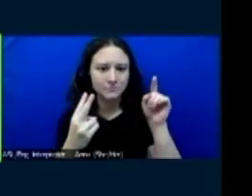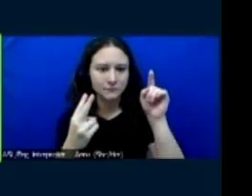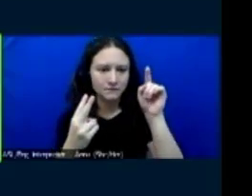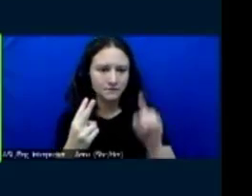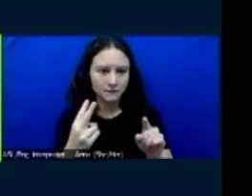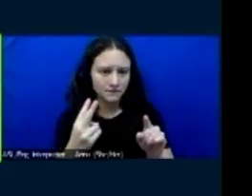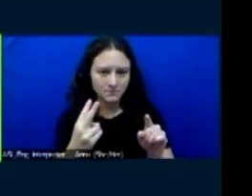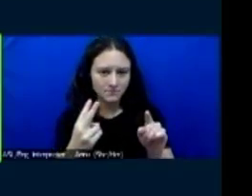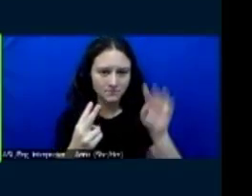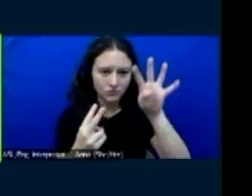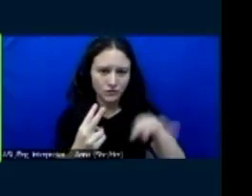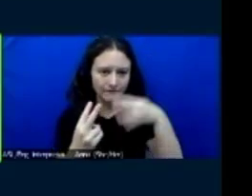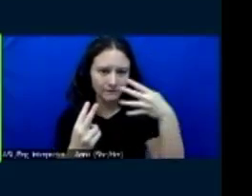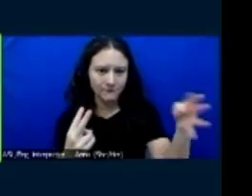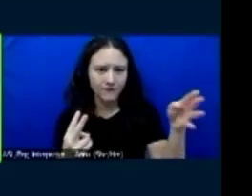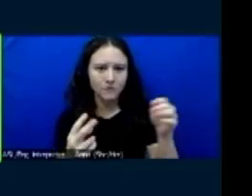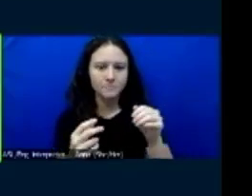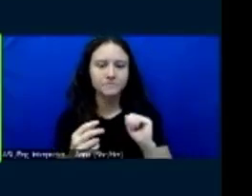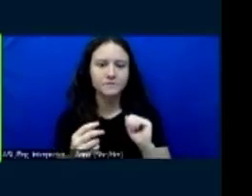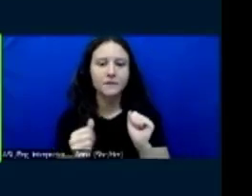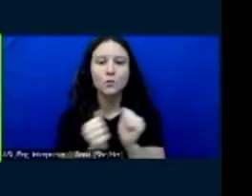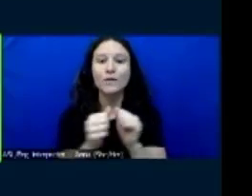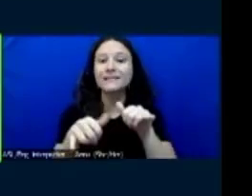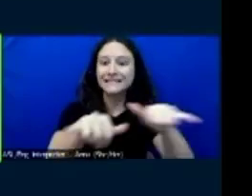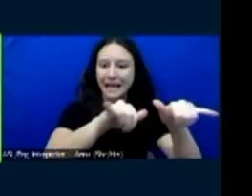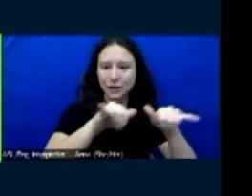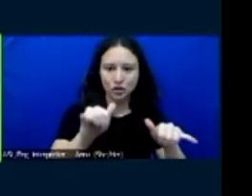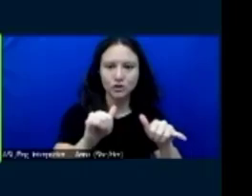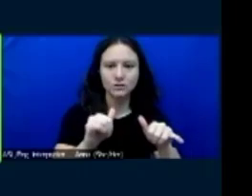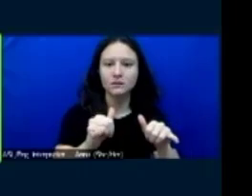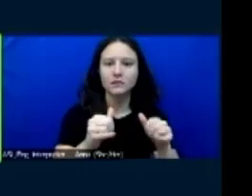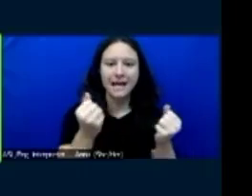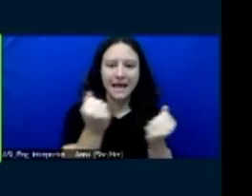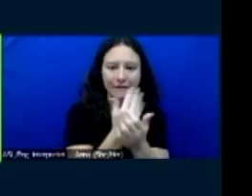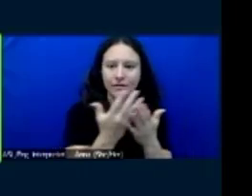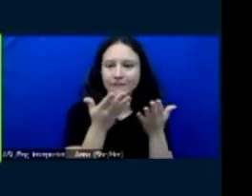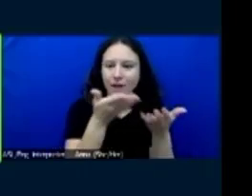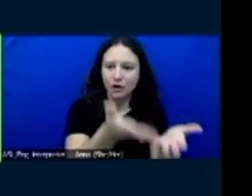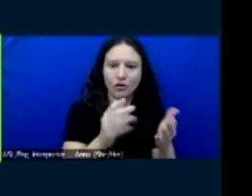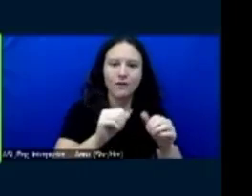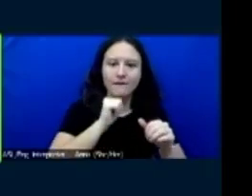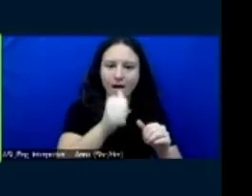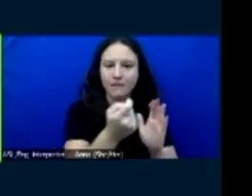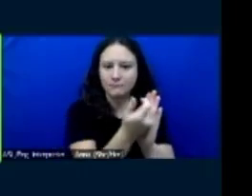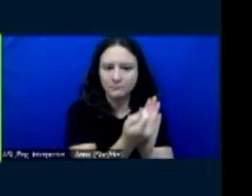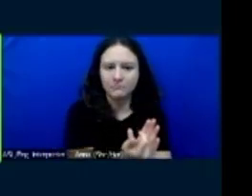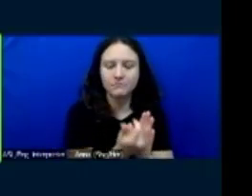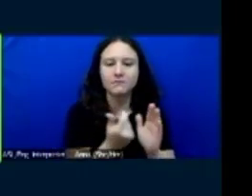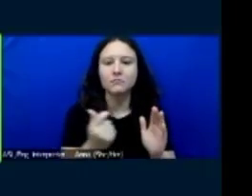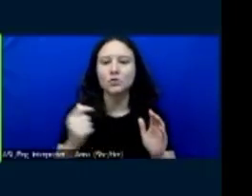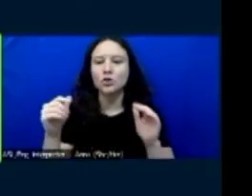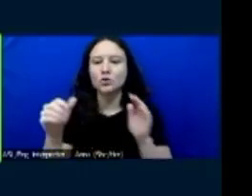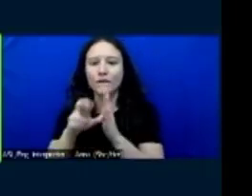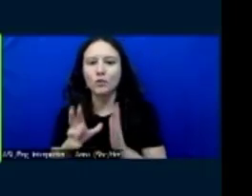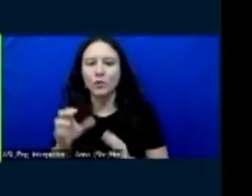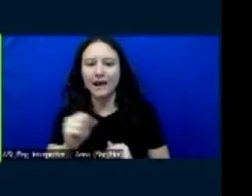the reviewers were able to accurately guess the race of the PI 59 percent of the time. When the information was redacted,